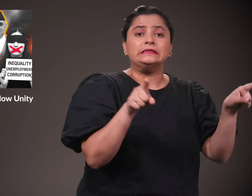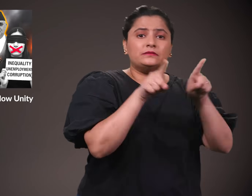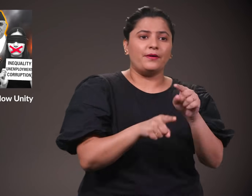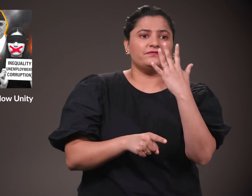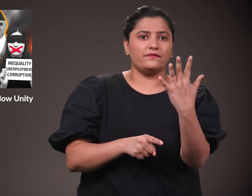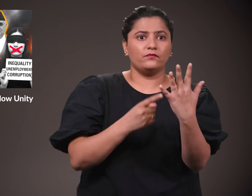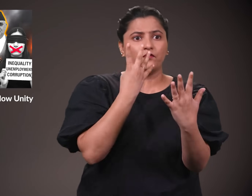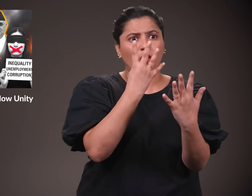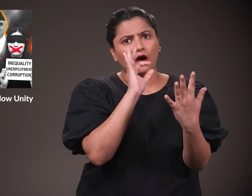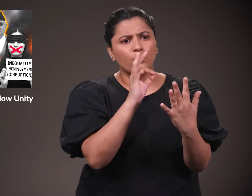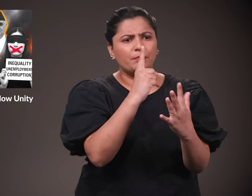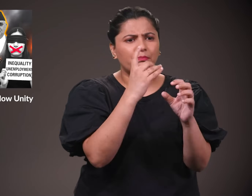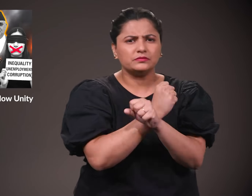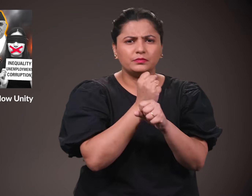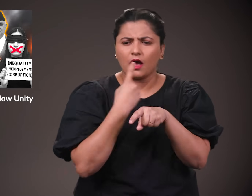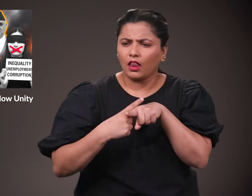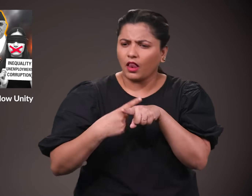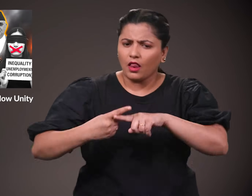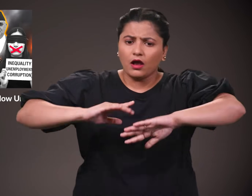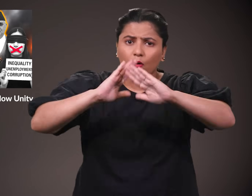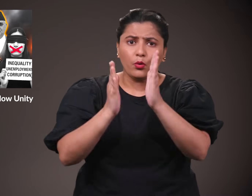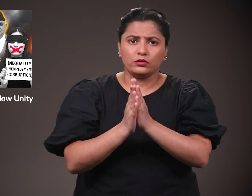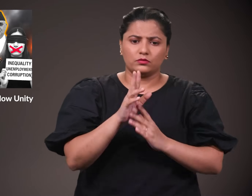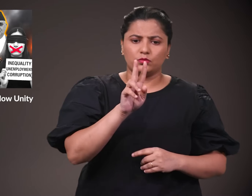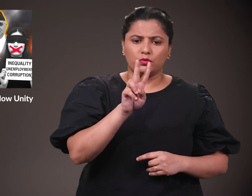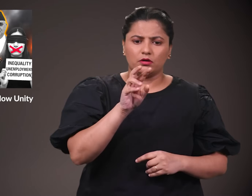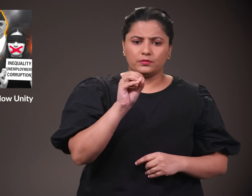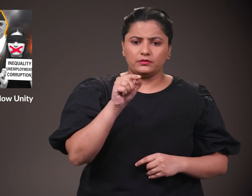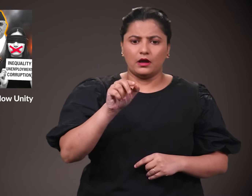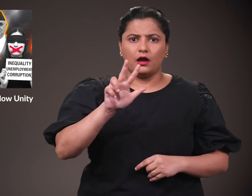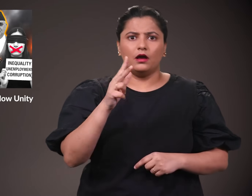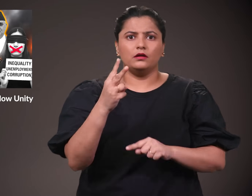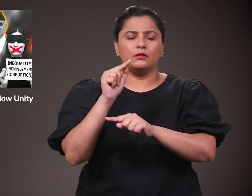This results in a youth unemployment rate of 20.82%.